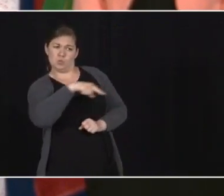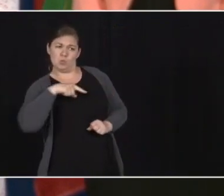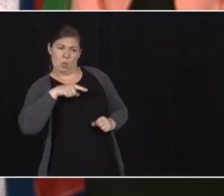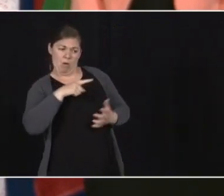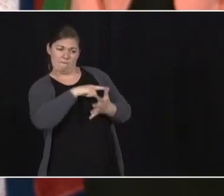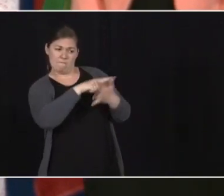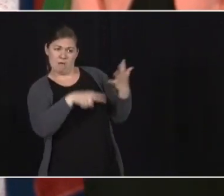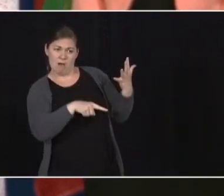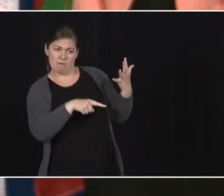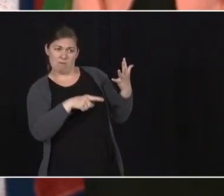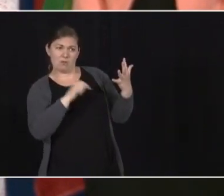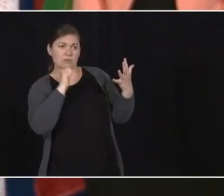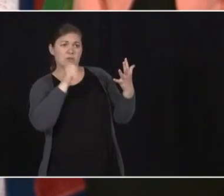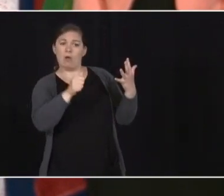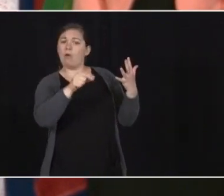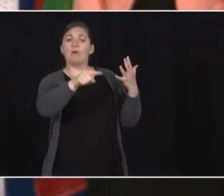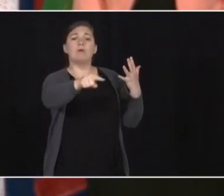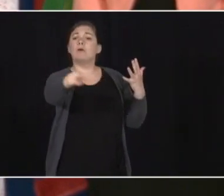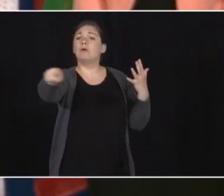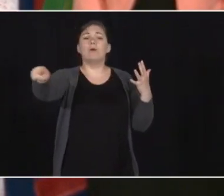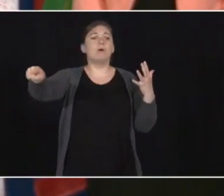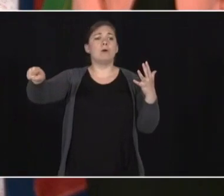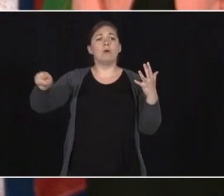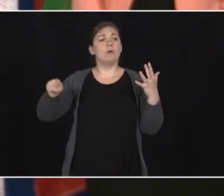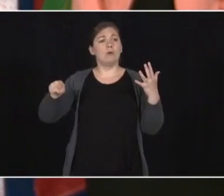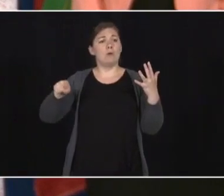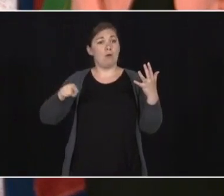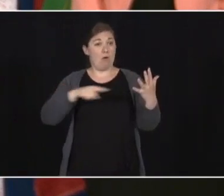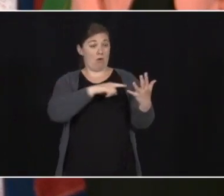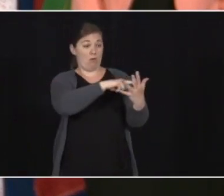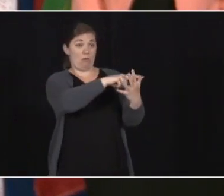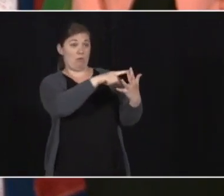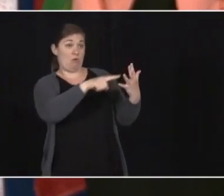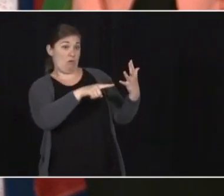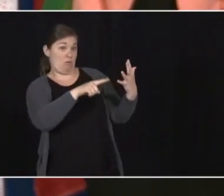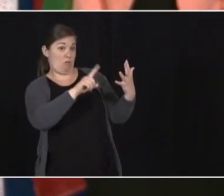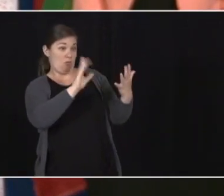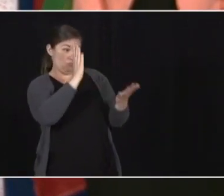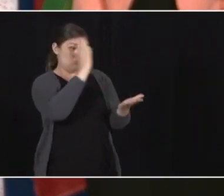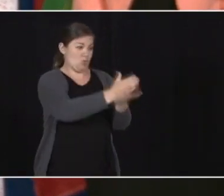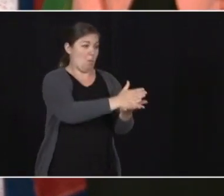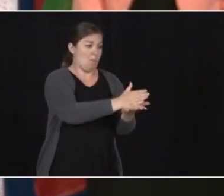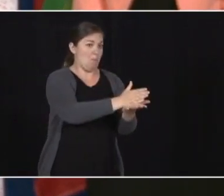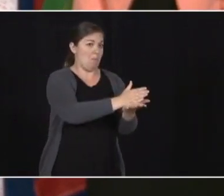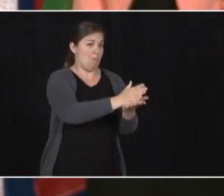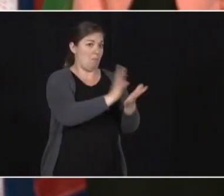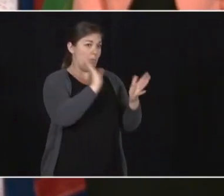that these are not permitted in these homes, the homesteader in question today, or other long-term care facilities across